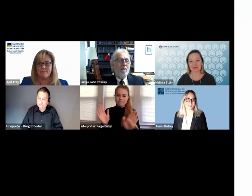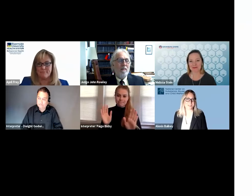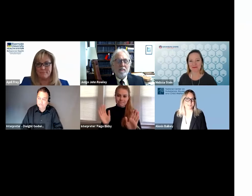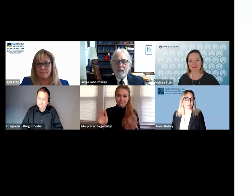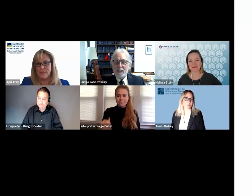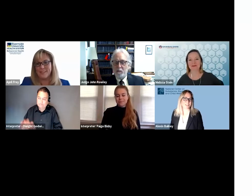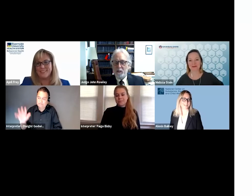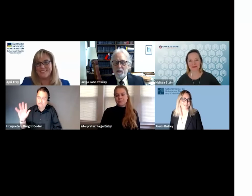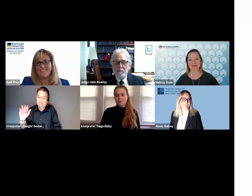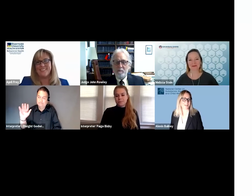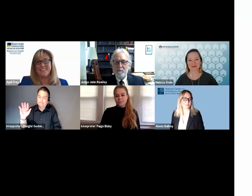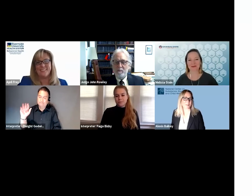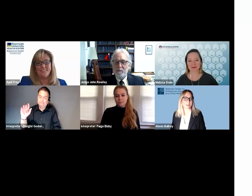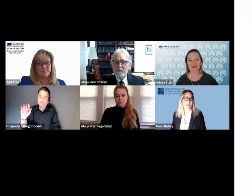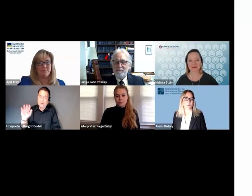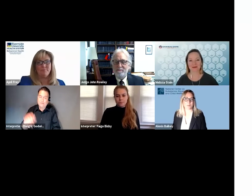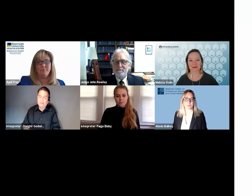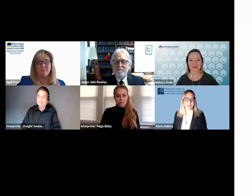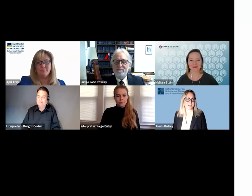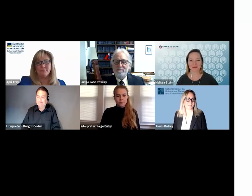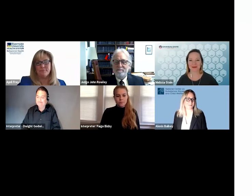We appreciate it, thank you, everyone, for being here.